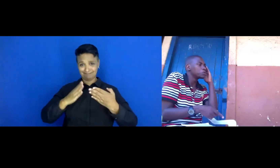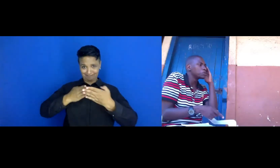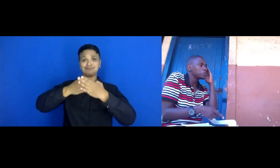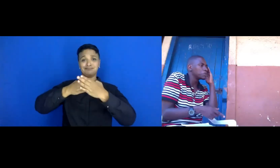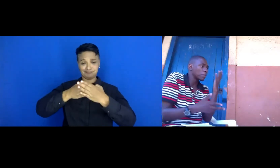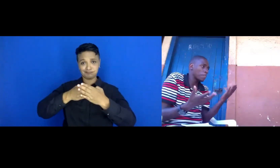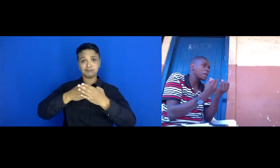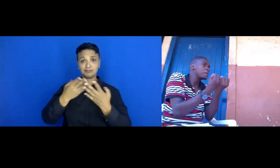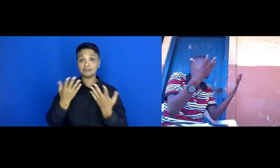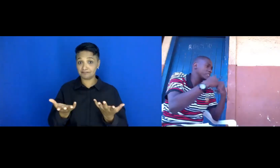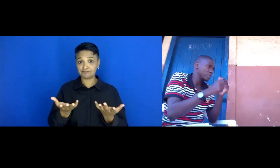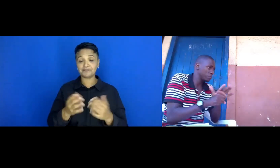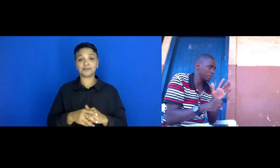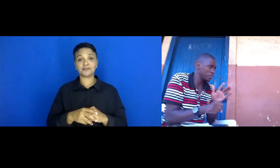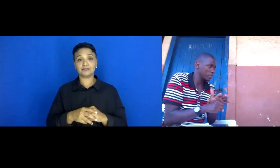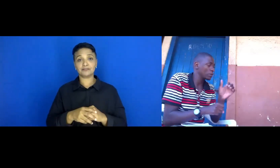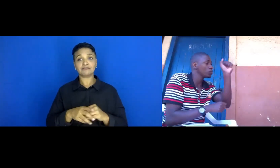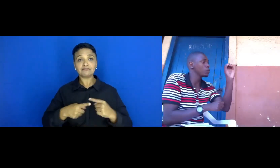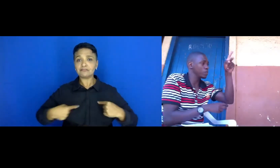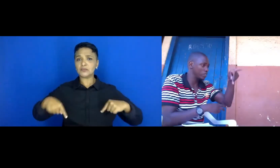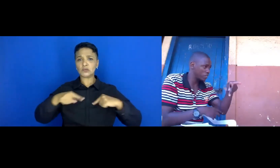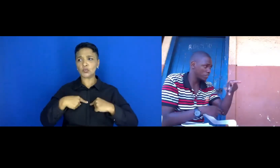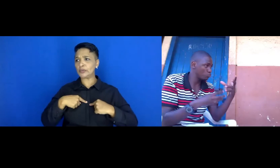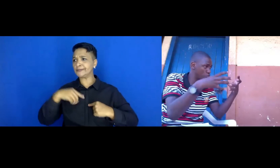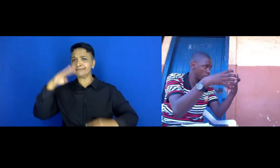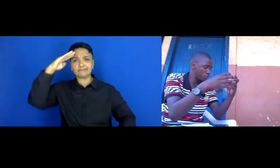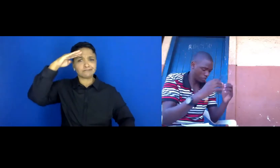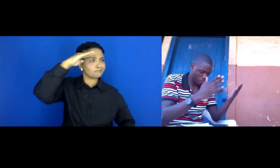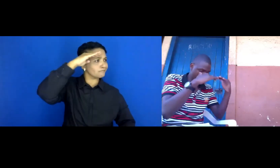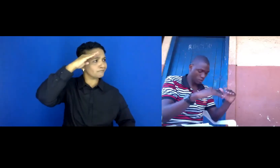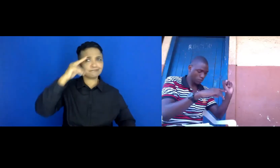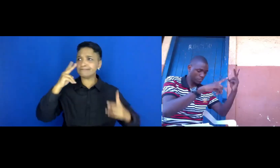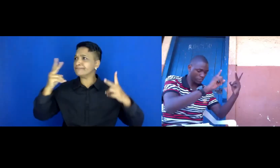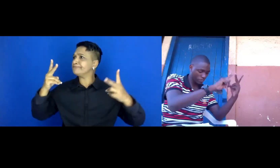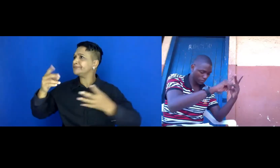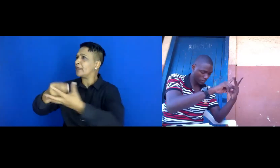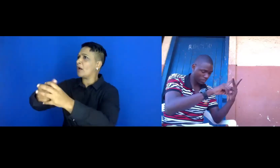most of us could not even locate where the places of washing the places are